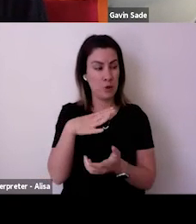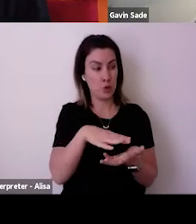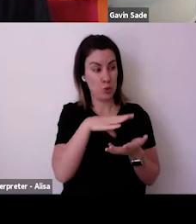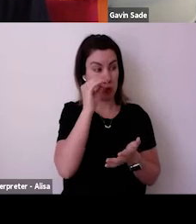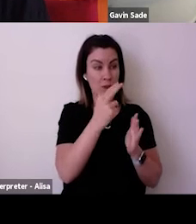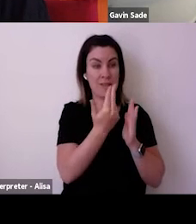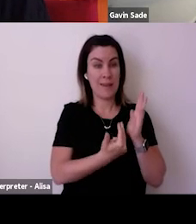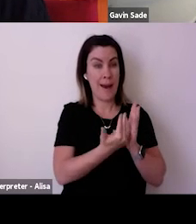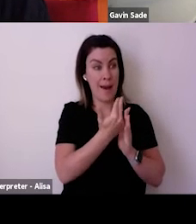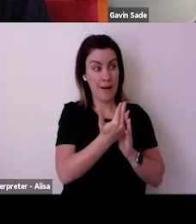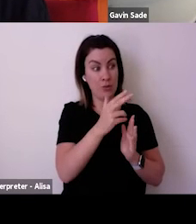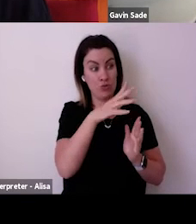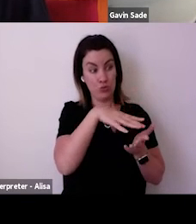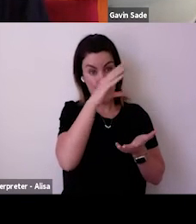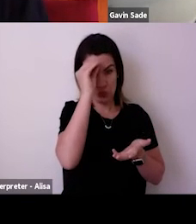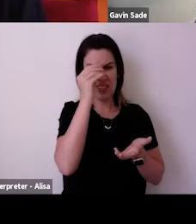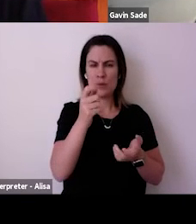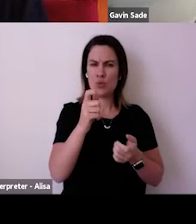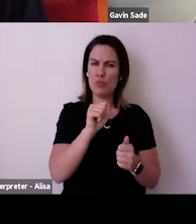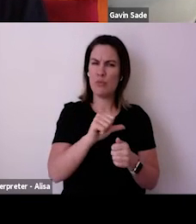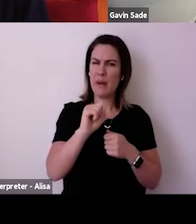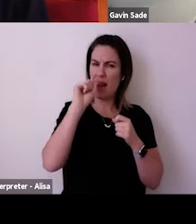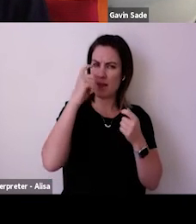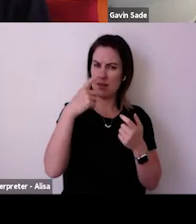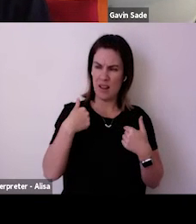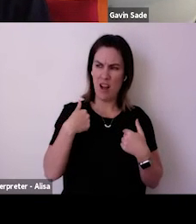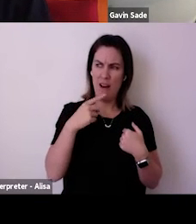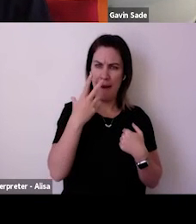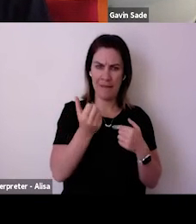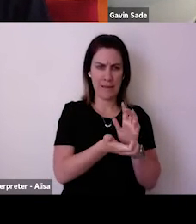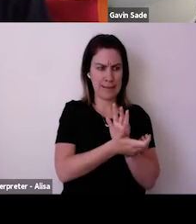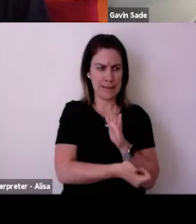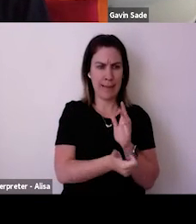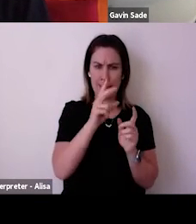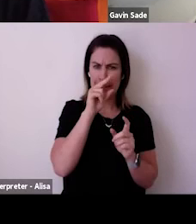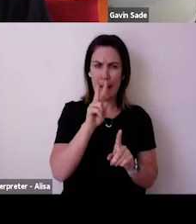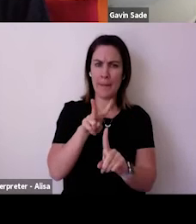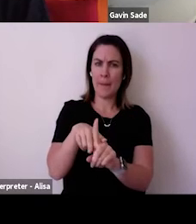better understand the transferability of their creative skills for a variety of work settings.